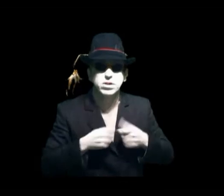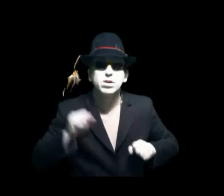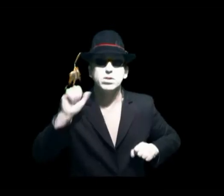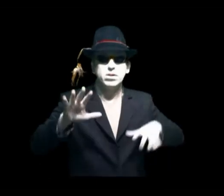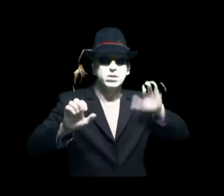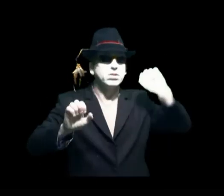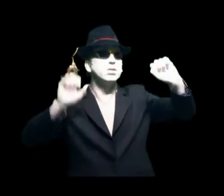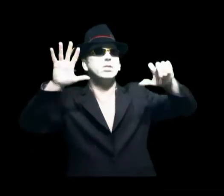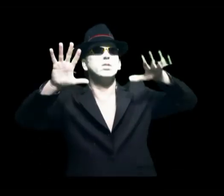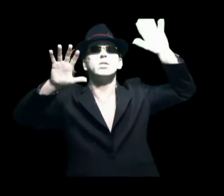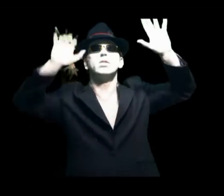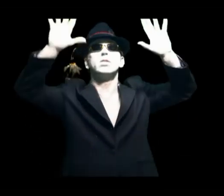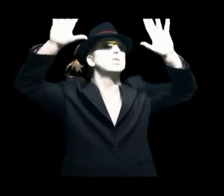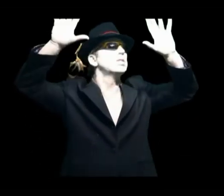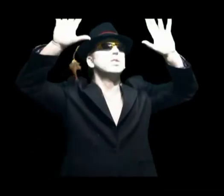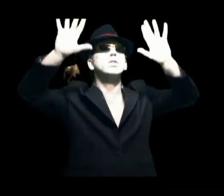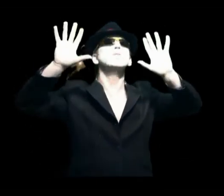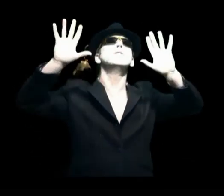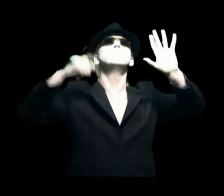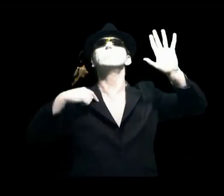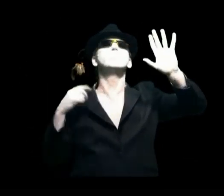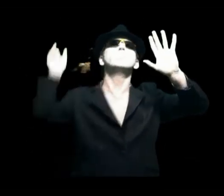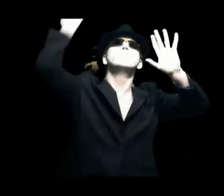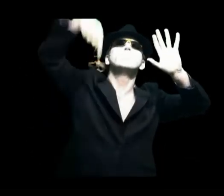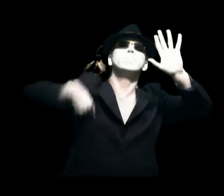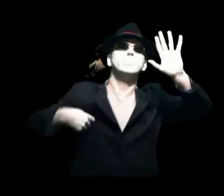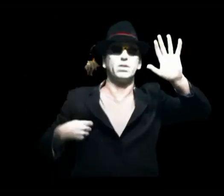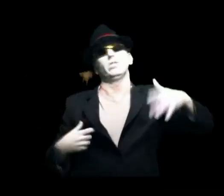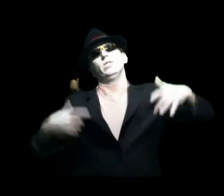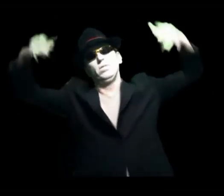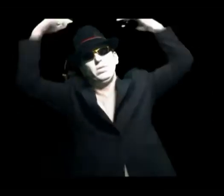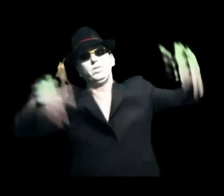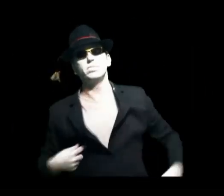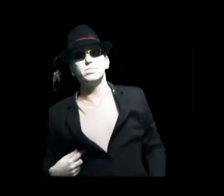An invisible fence that some of us think we can't climb shit